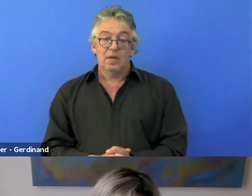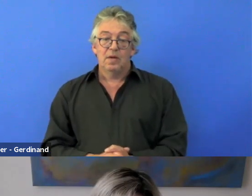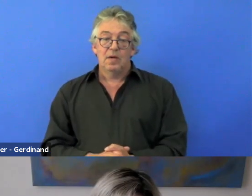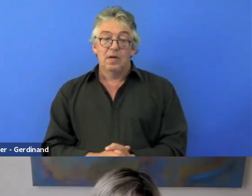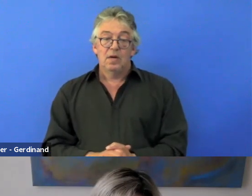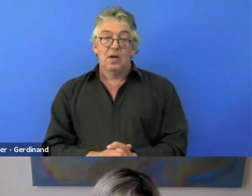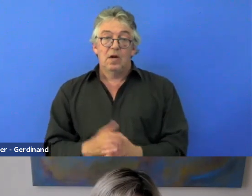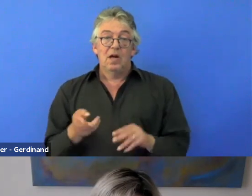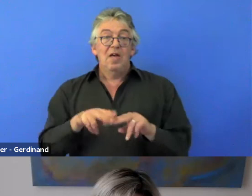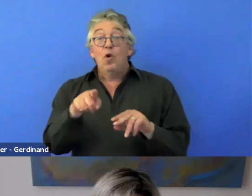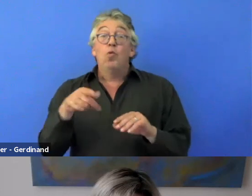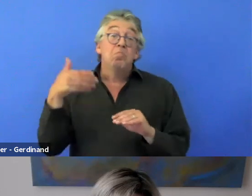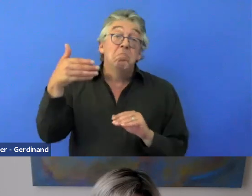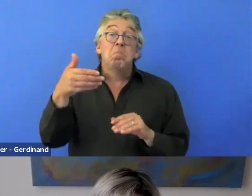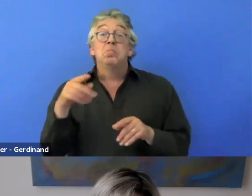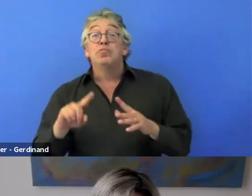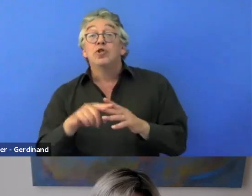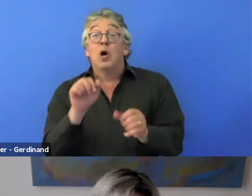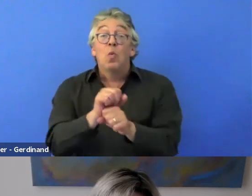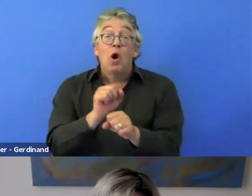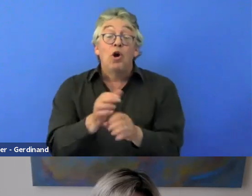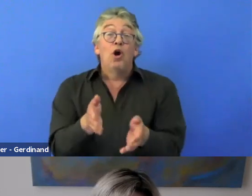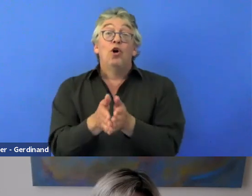Don't hesitate to contact us if you have more questions.